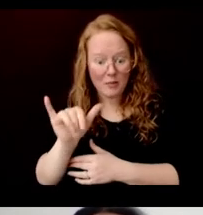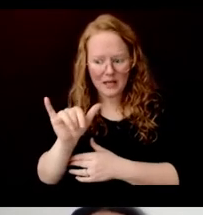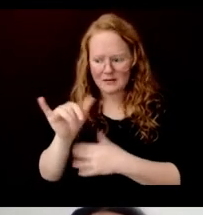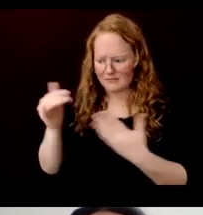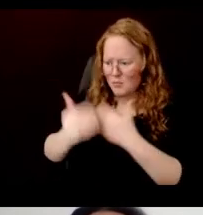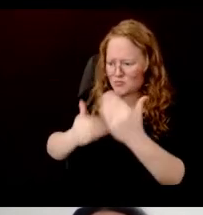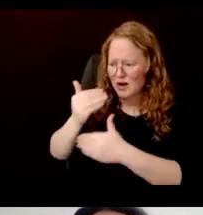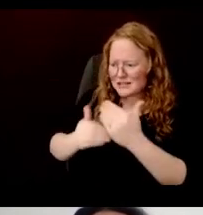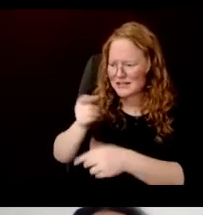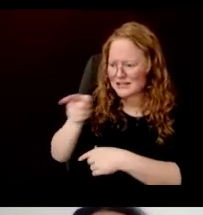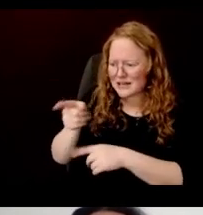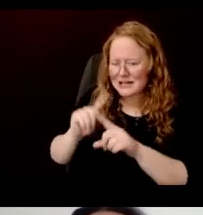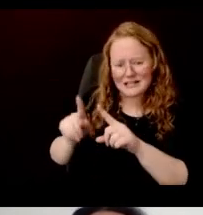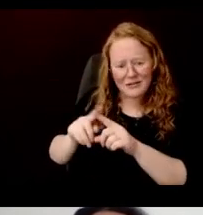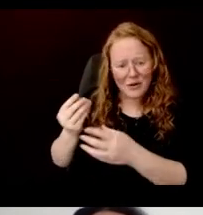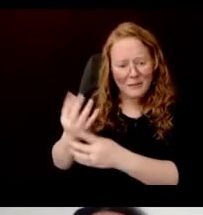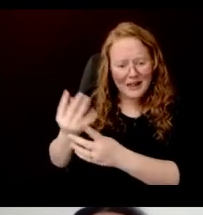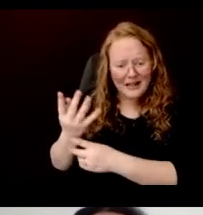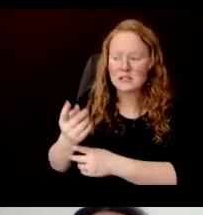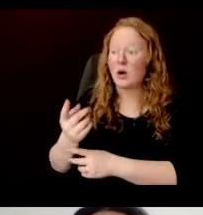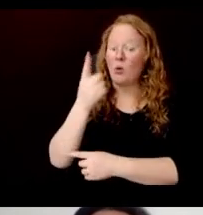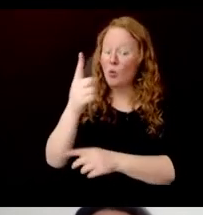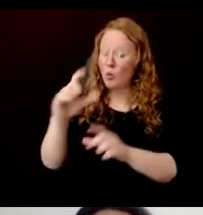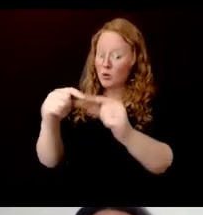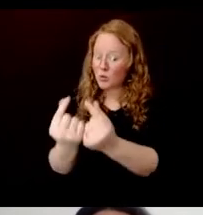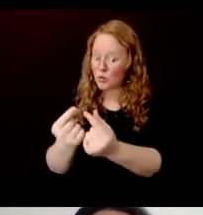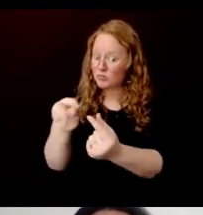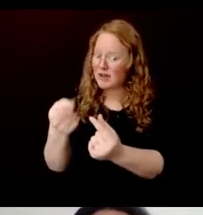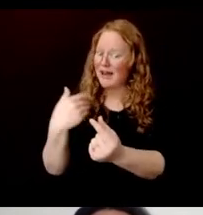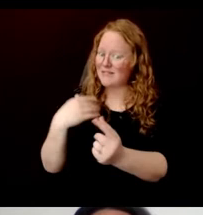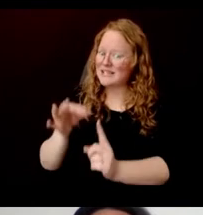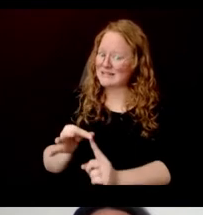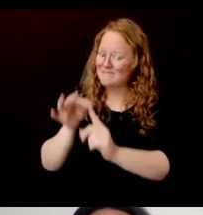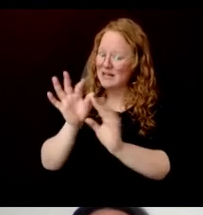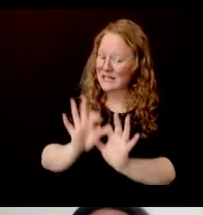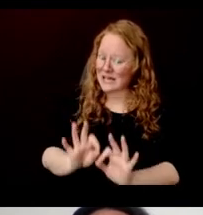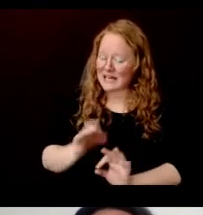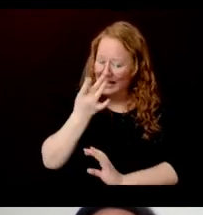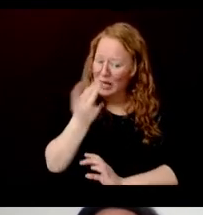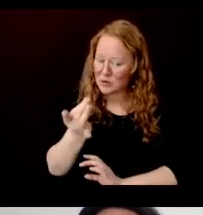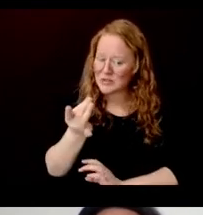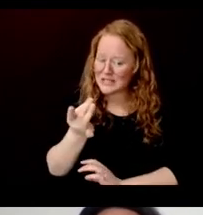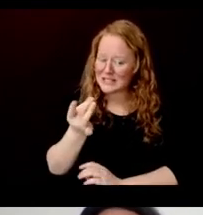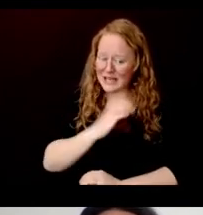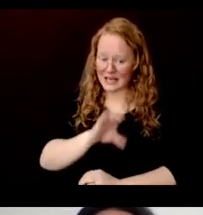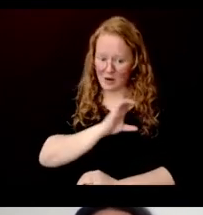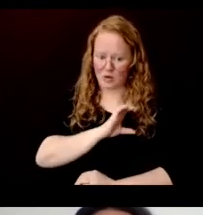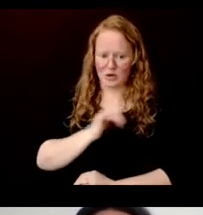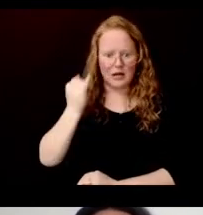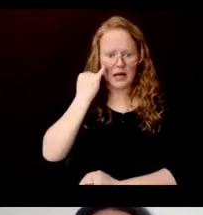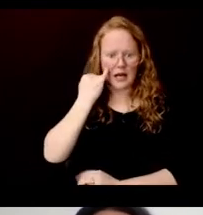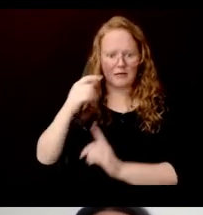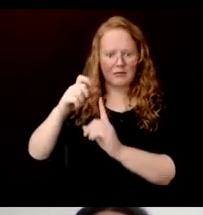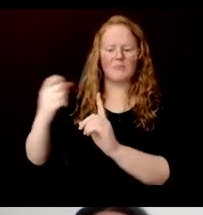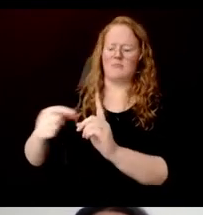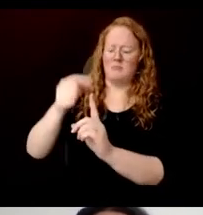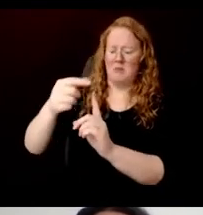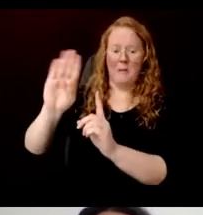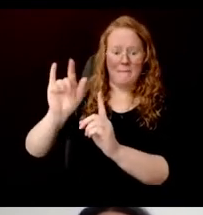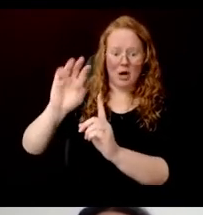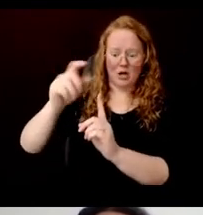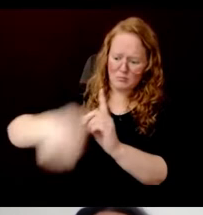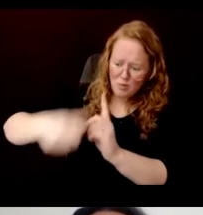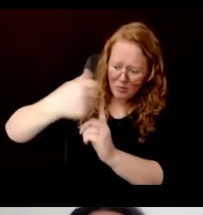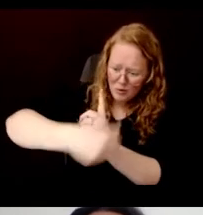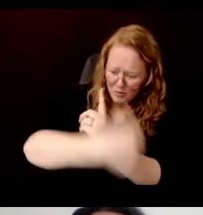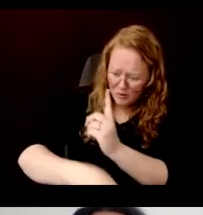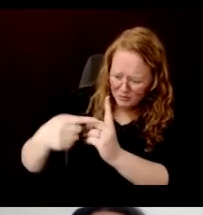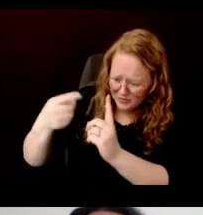One group of plants has this particular interesting character where if you strip the bark, you can remove the bark in one strong and complete strip from the wood.